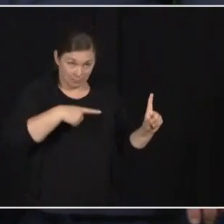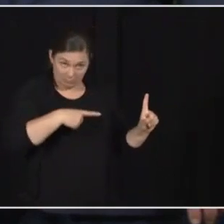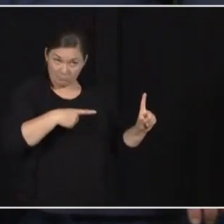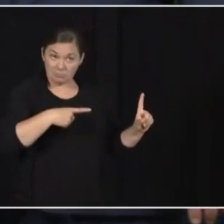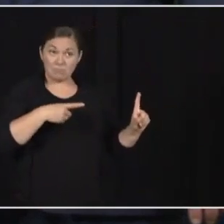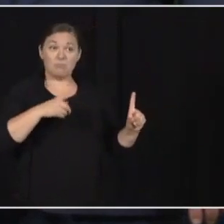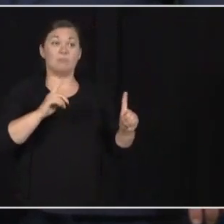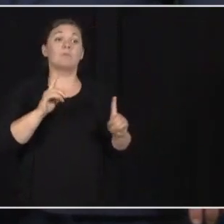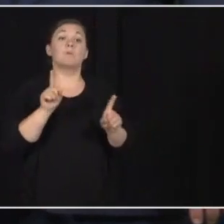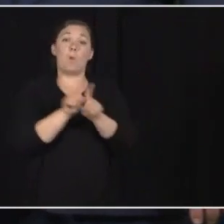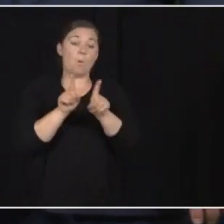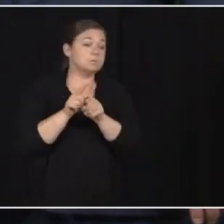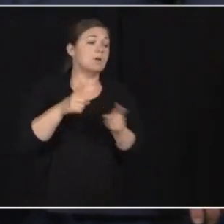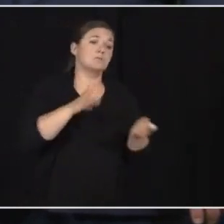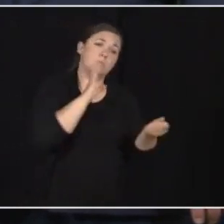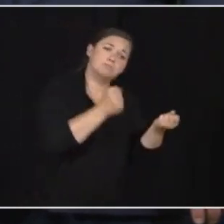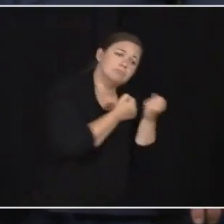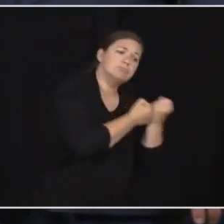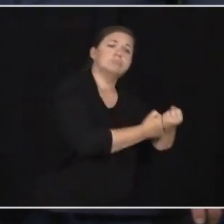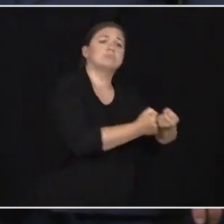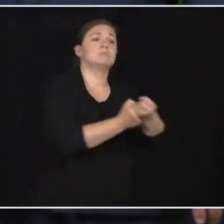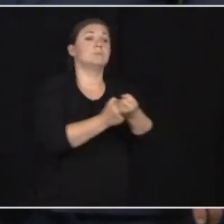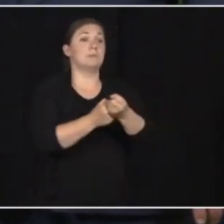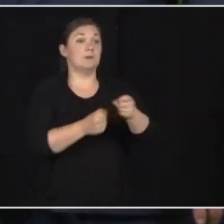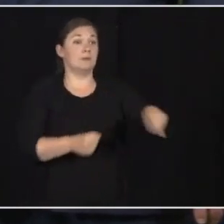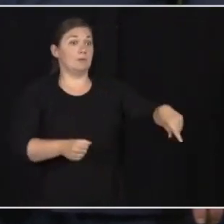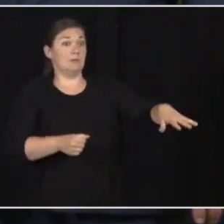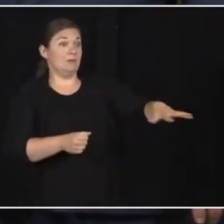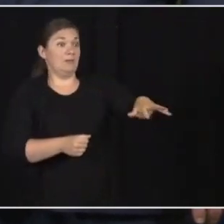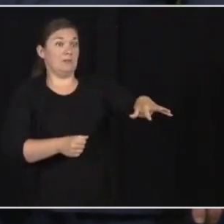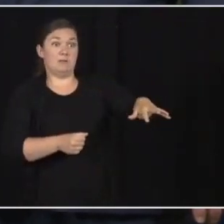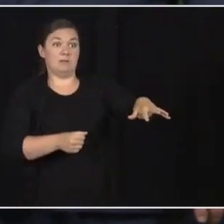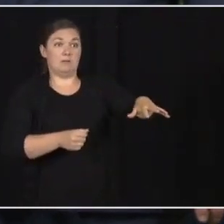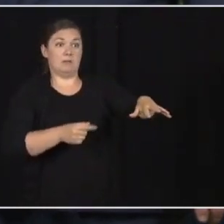There was a number of notable COVID-19 findings.